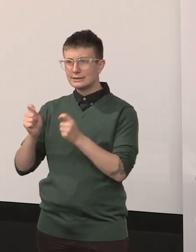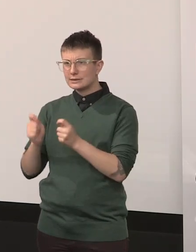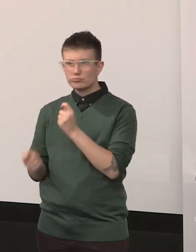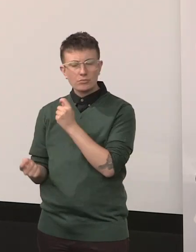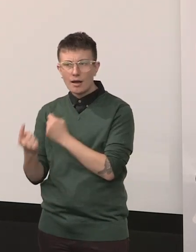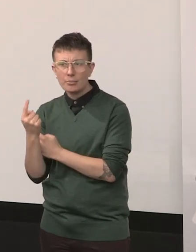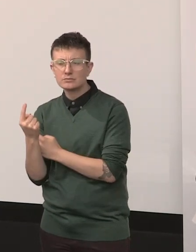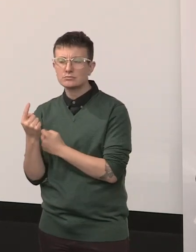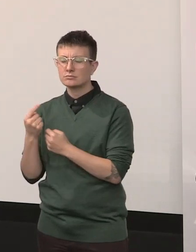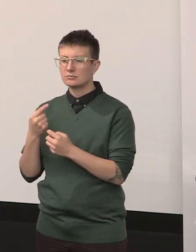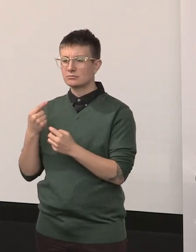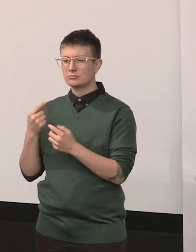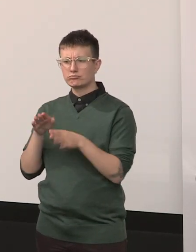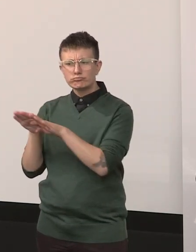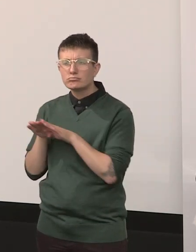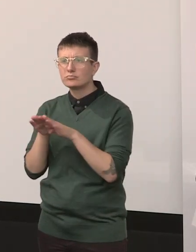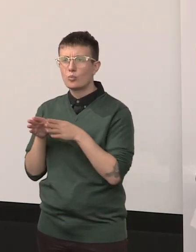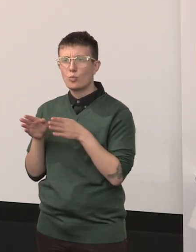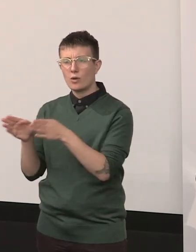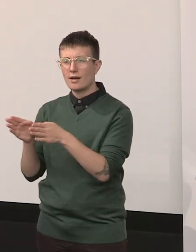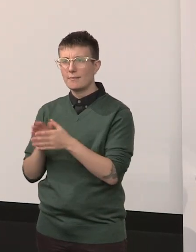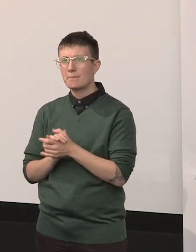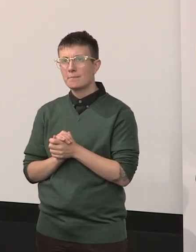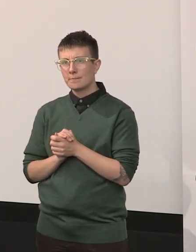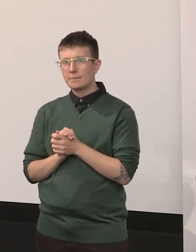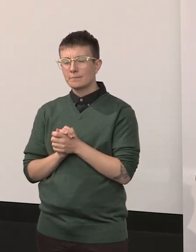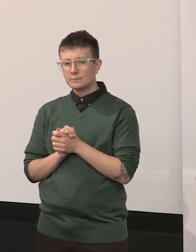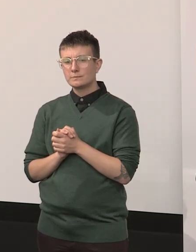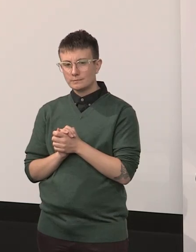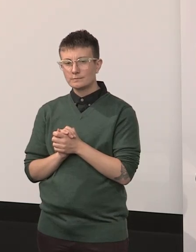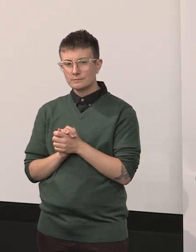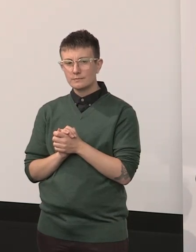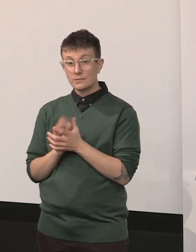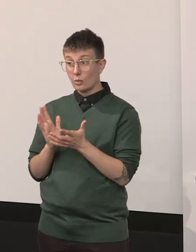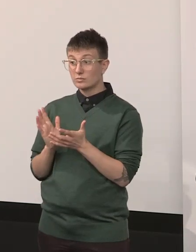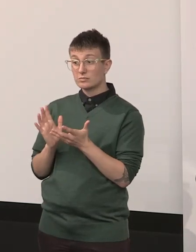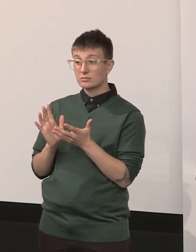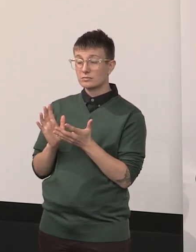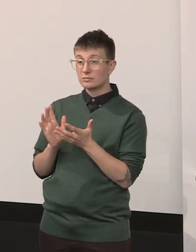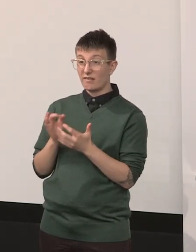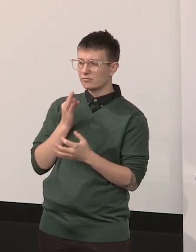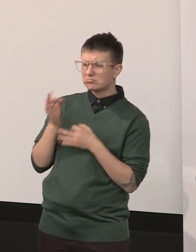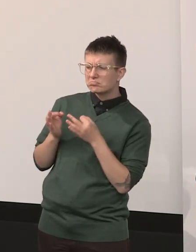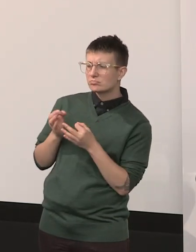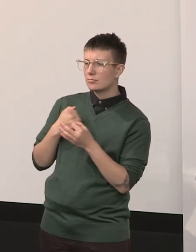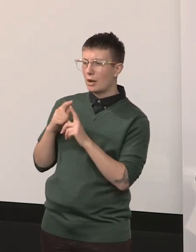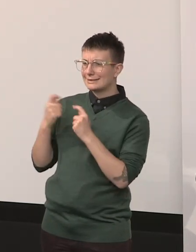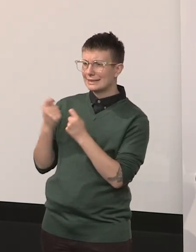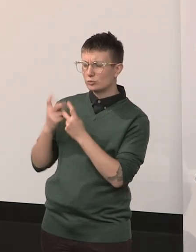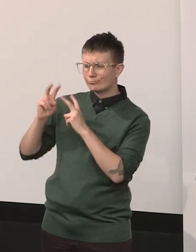and just why the testing wasn't rolled out, as I expected at that time, and consistently. It was taking